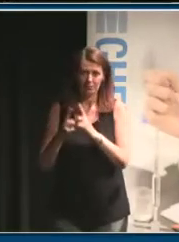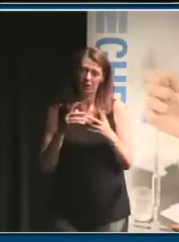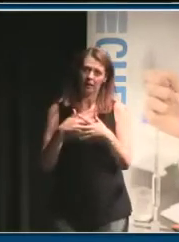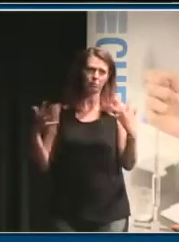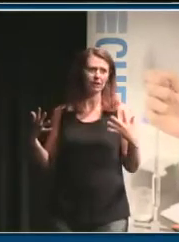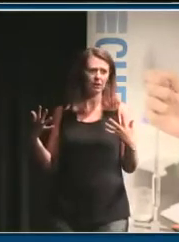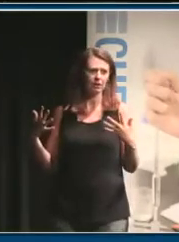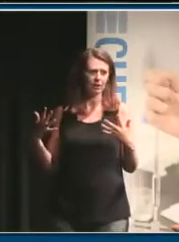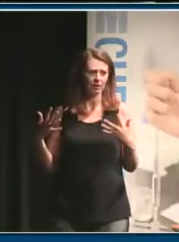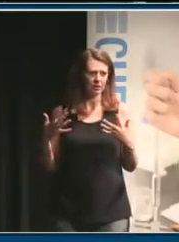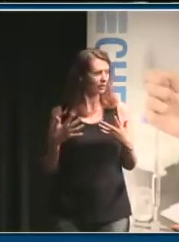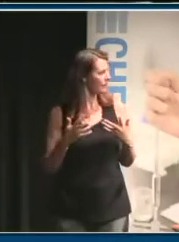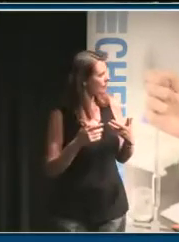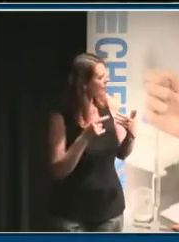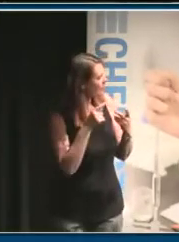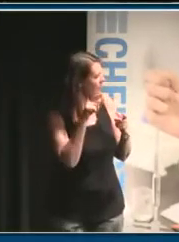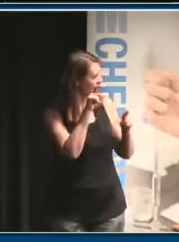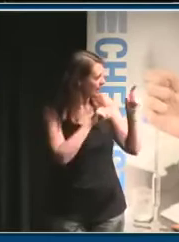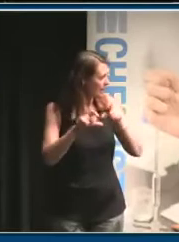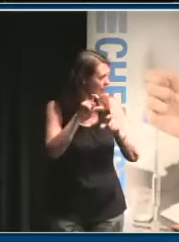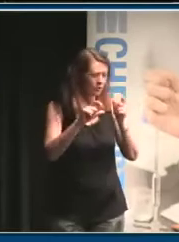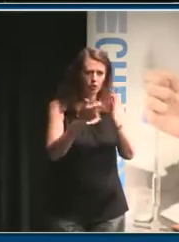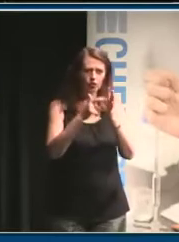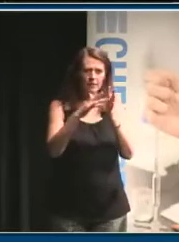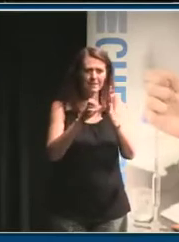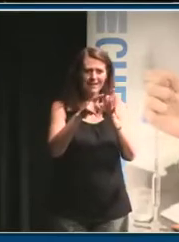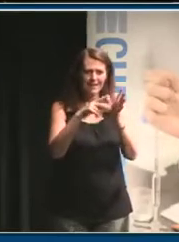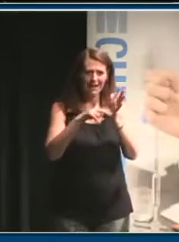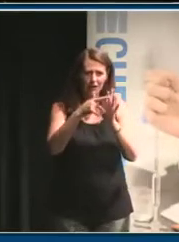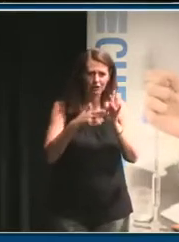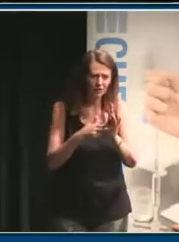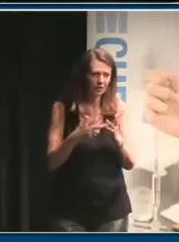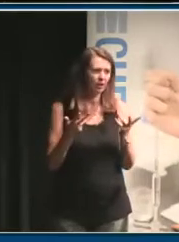Chemicals policy can be sustainable chemistry. Remediation is sustainable against exposure